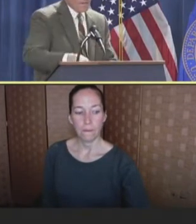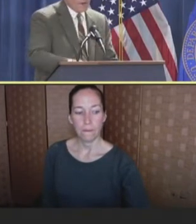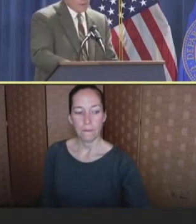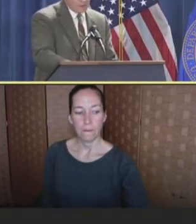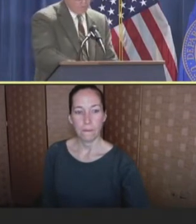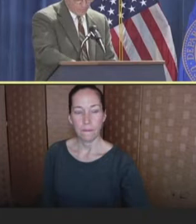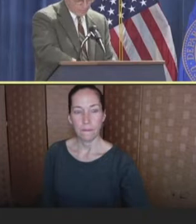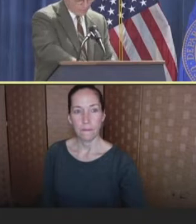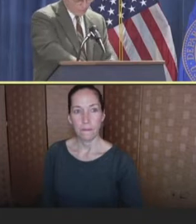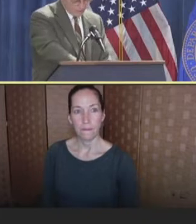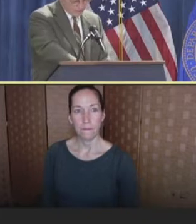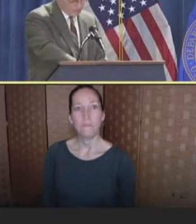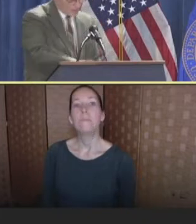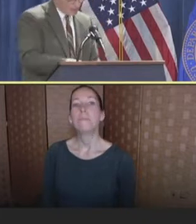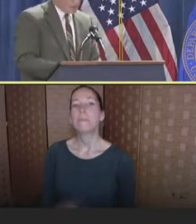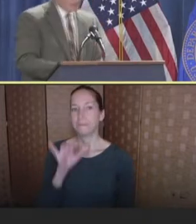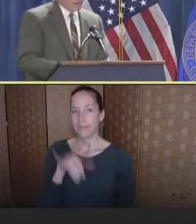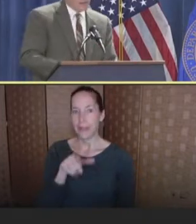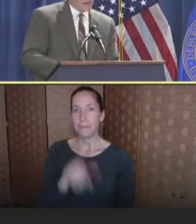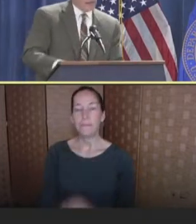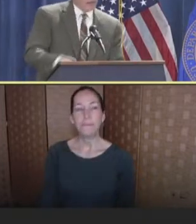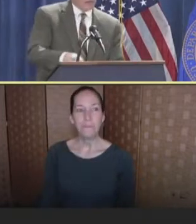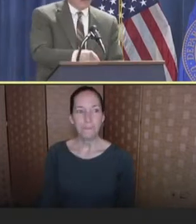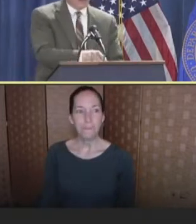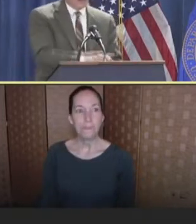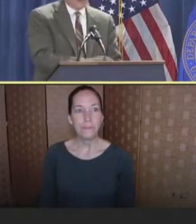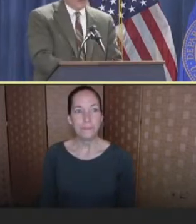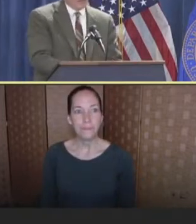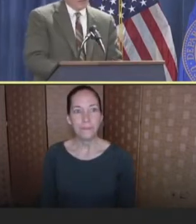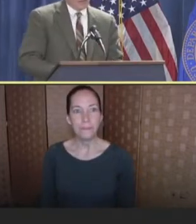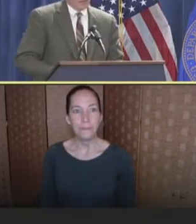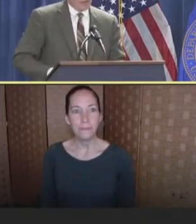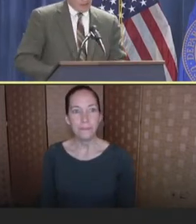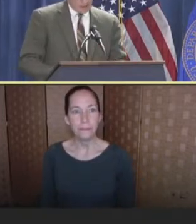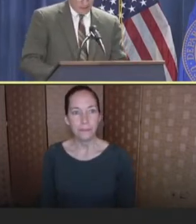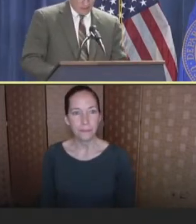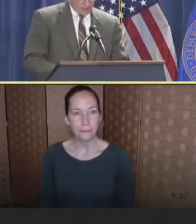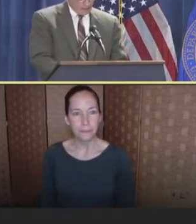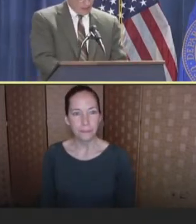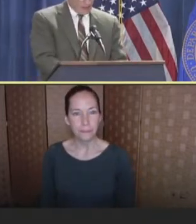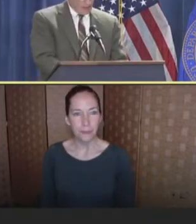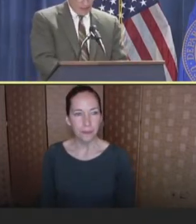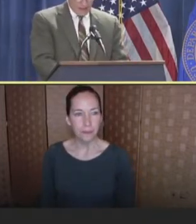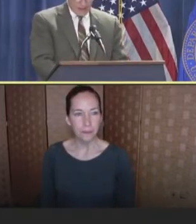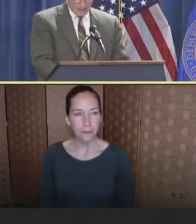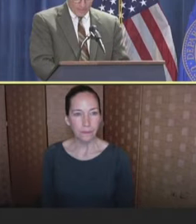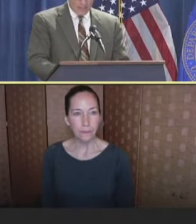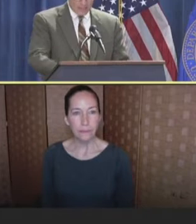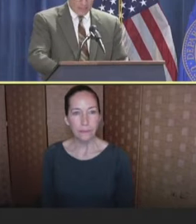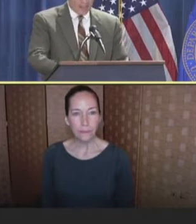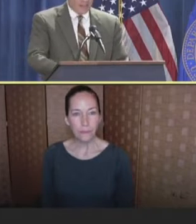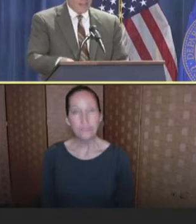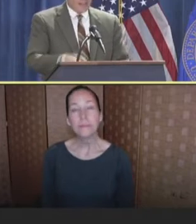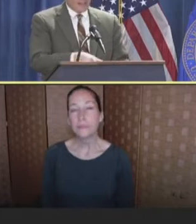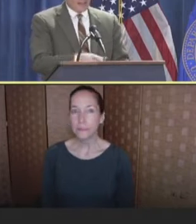There we go.